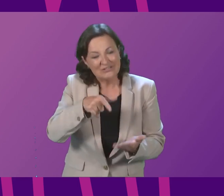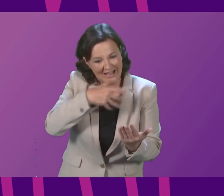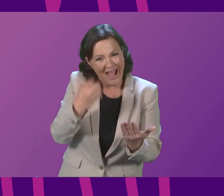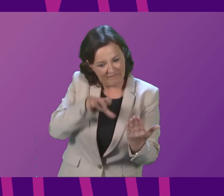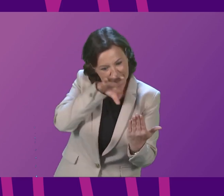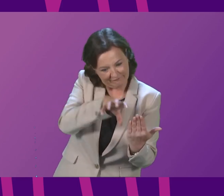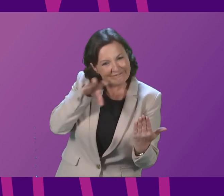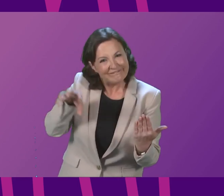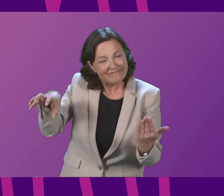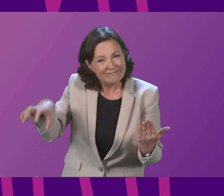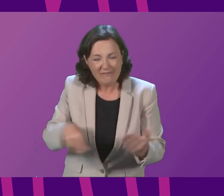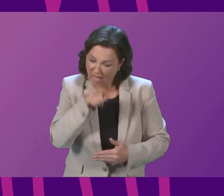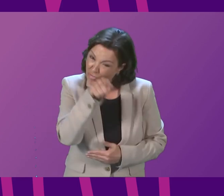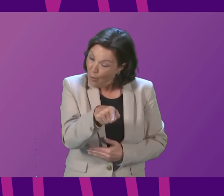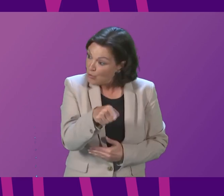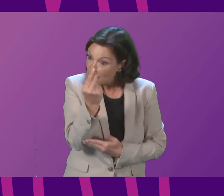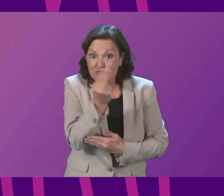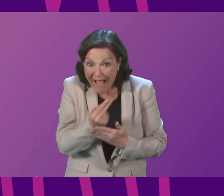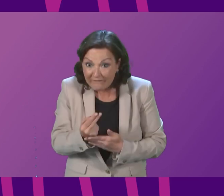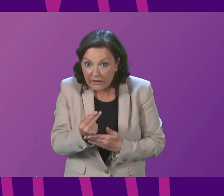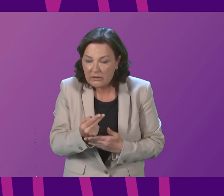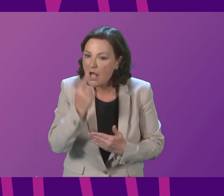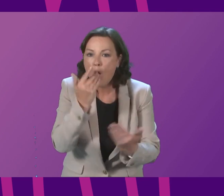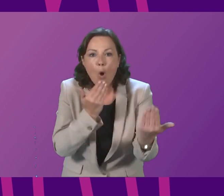is that when 10 comparator countries across Europe—with different characteristics but